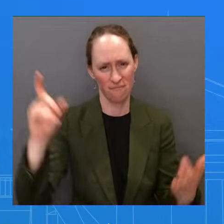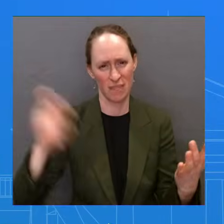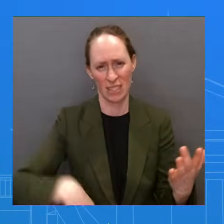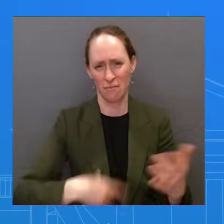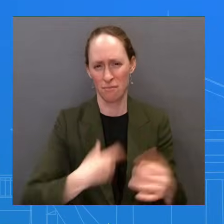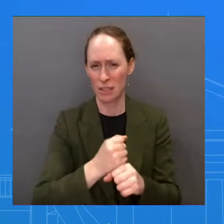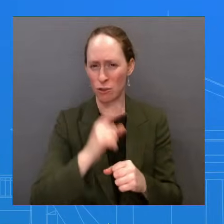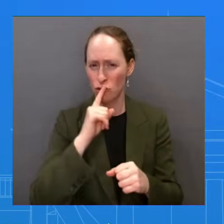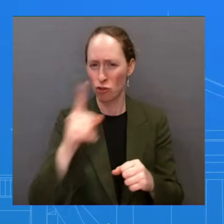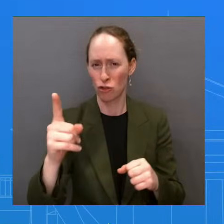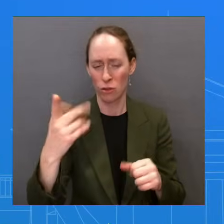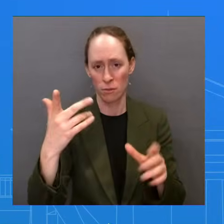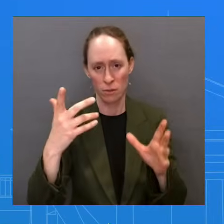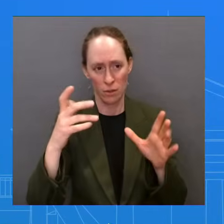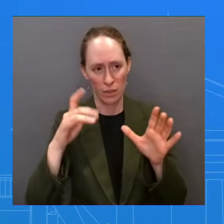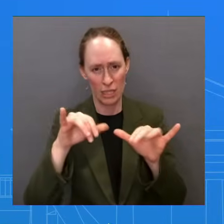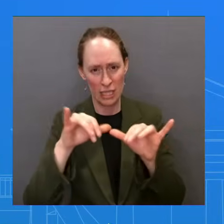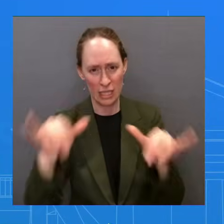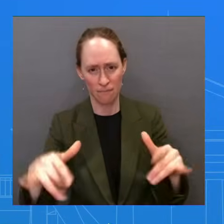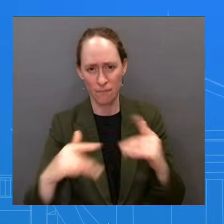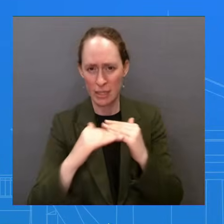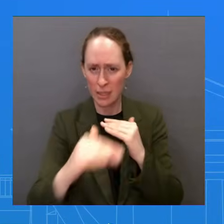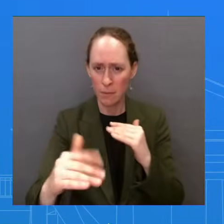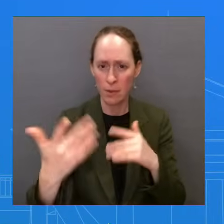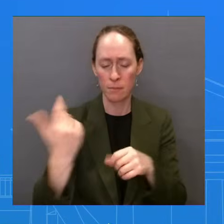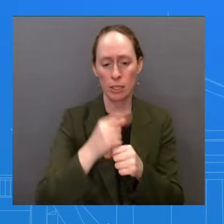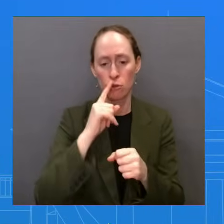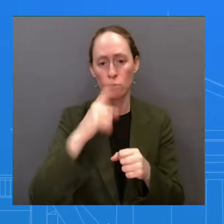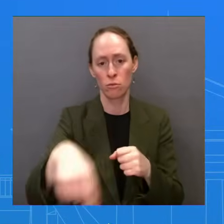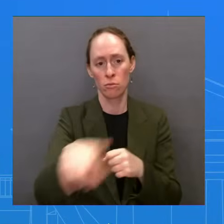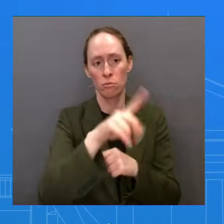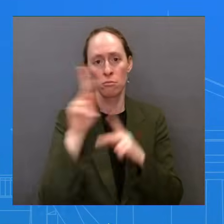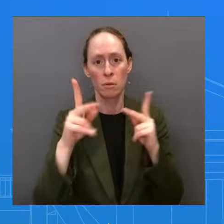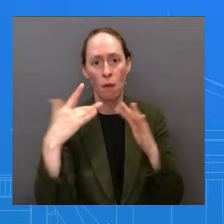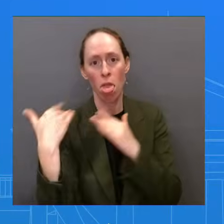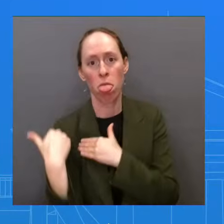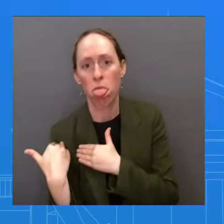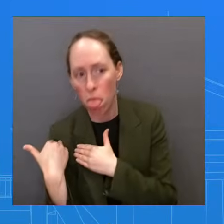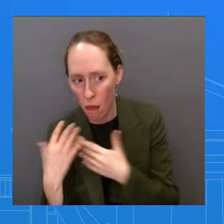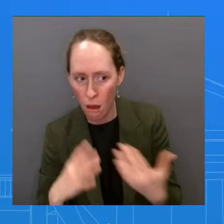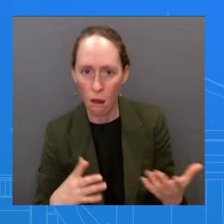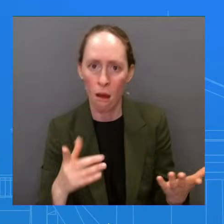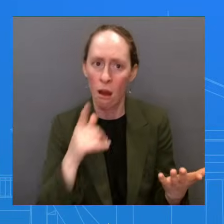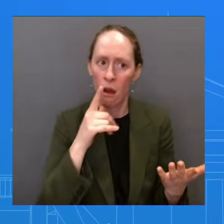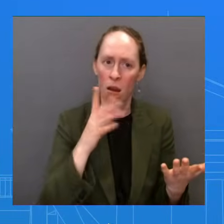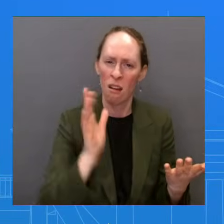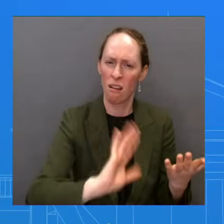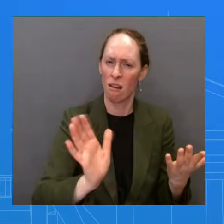that the President has been very clear with his economic team as they've moved forward with this process. The Press: So you're not going to say when he was briefed?